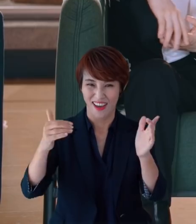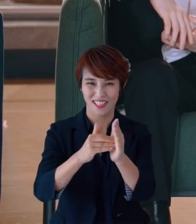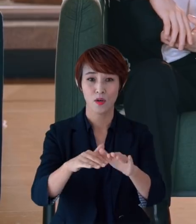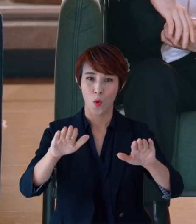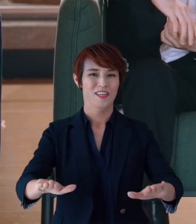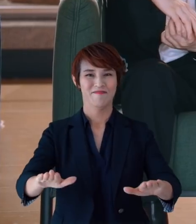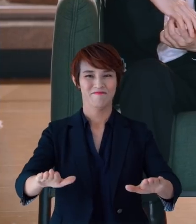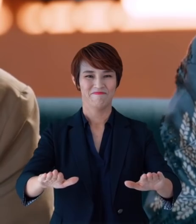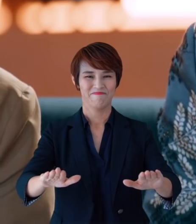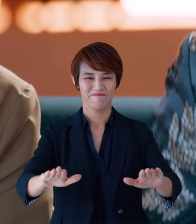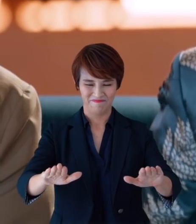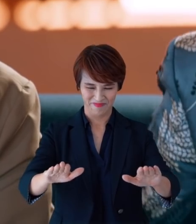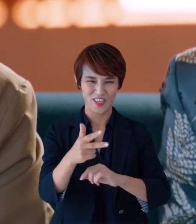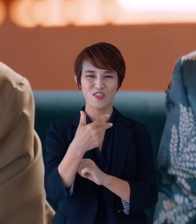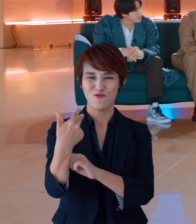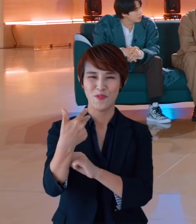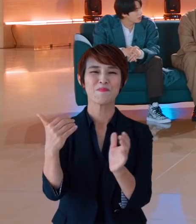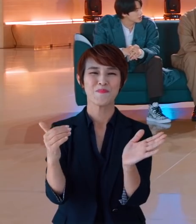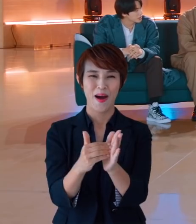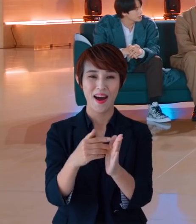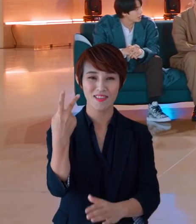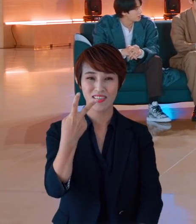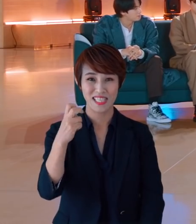Jung Kook: And now today! j-hope: Yup. We filmed the 2021 version. Jin: yes we‘ve filmed the 2021 version